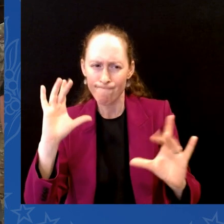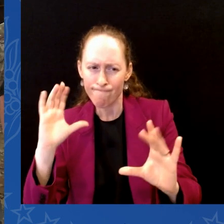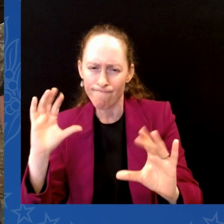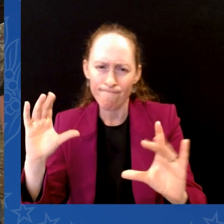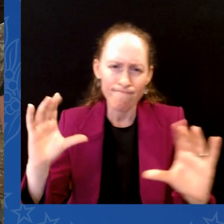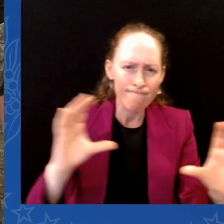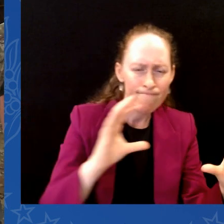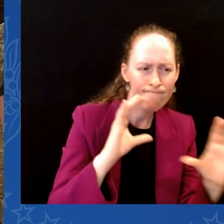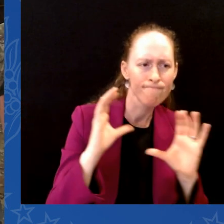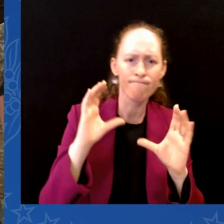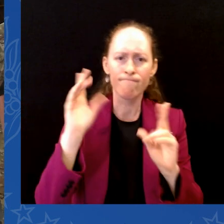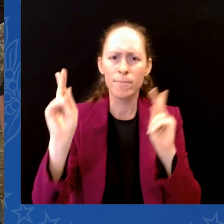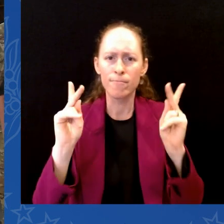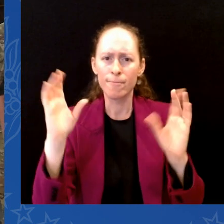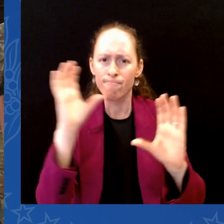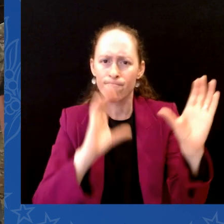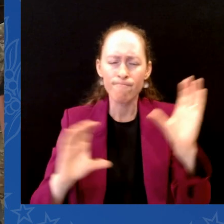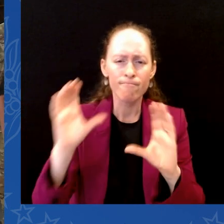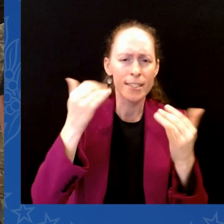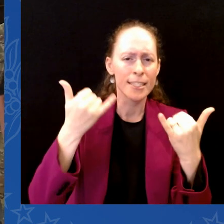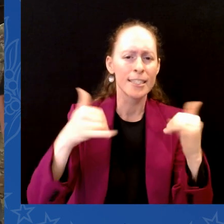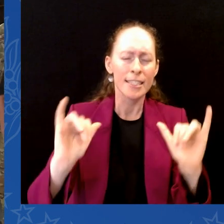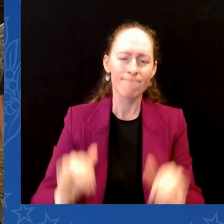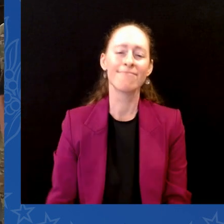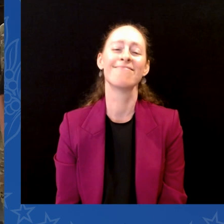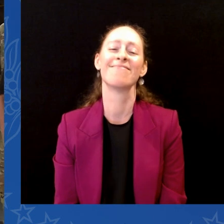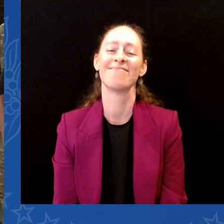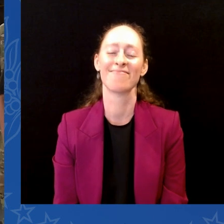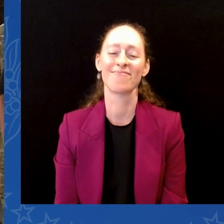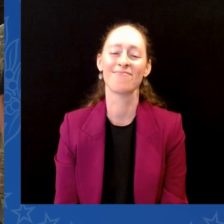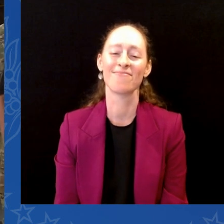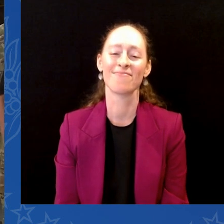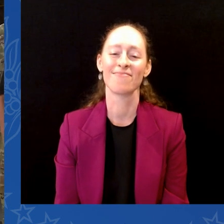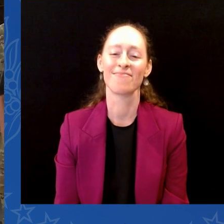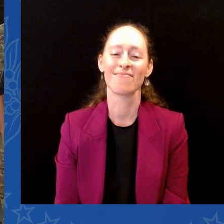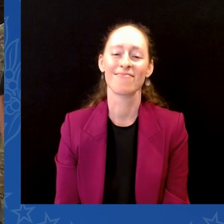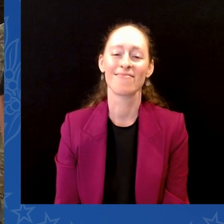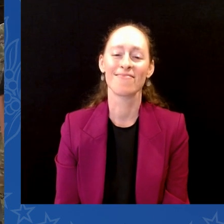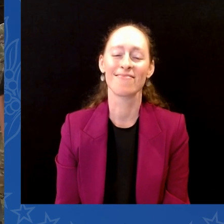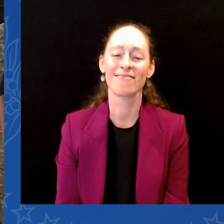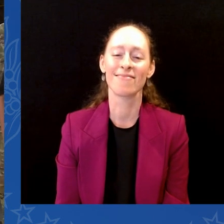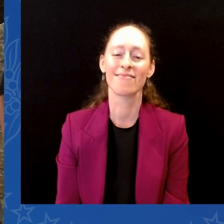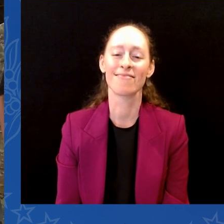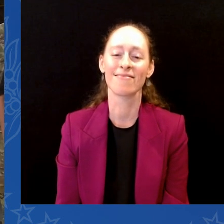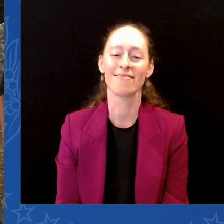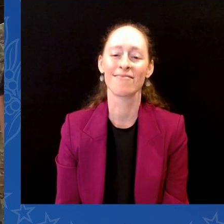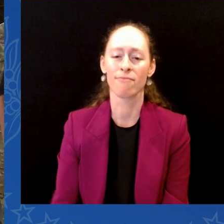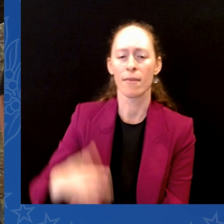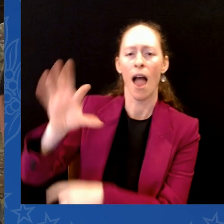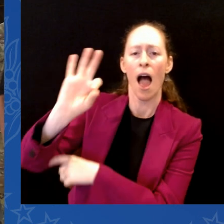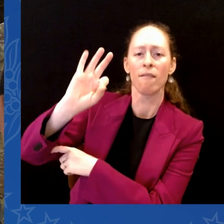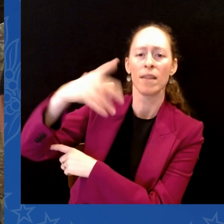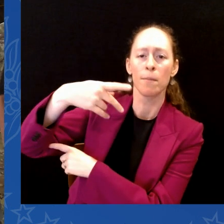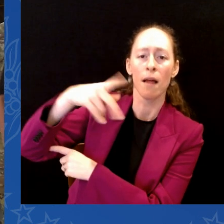from Duke and from FPL to assist in restoring to customers throughout Lee County. And so I said I wanted this